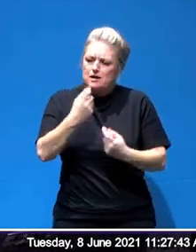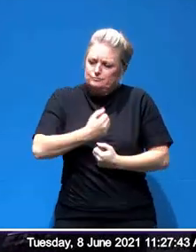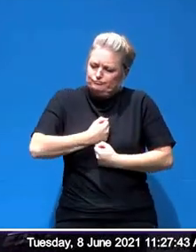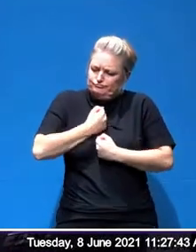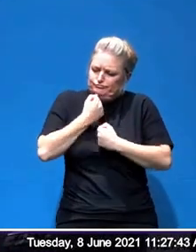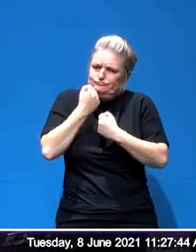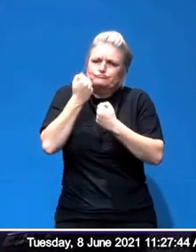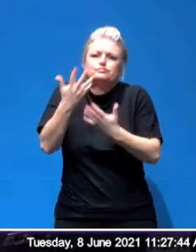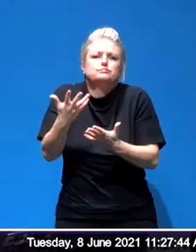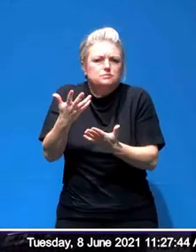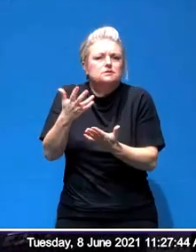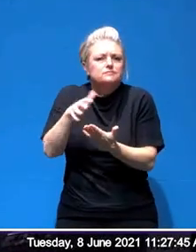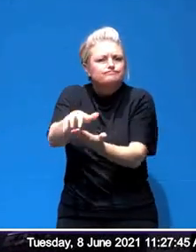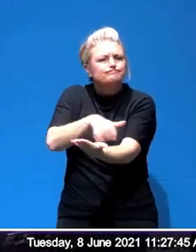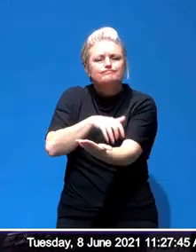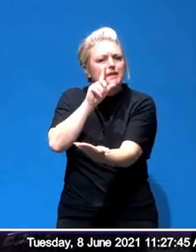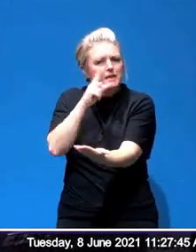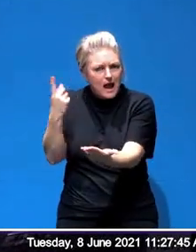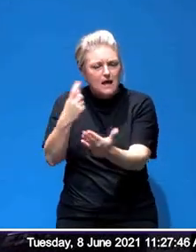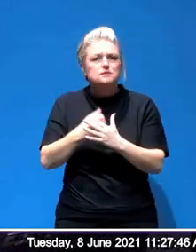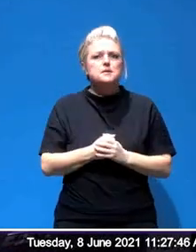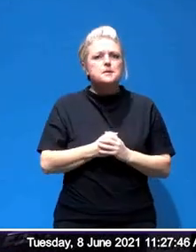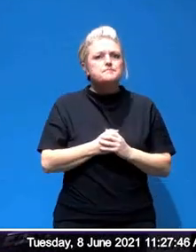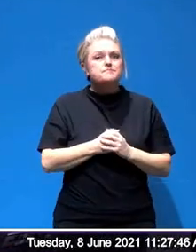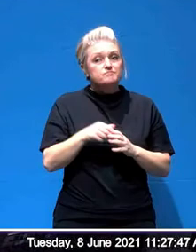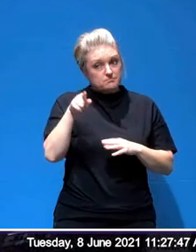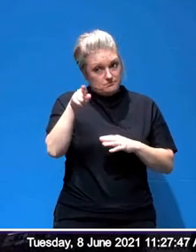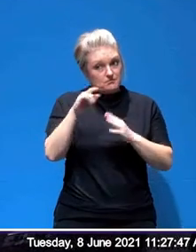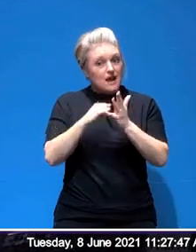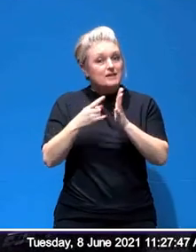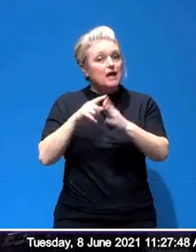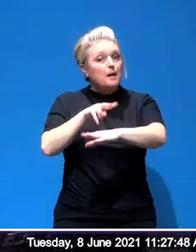the police kept us informed regularly and it was good.